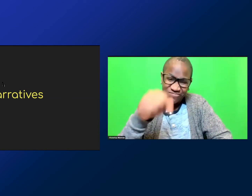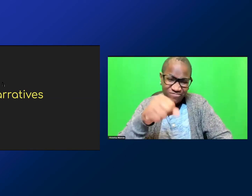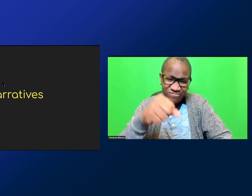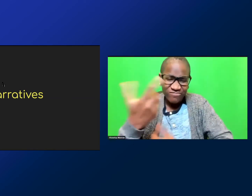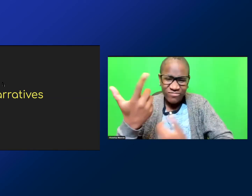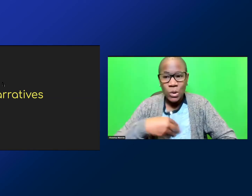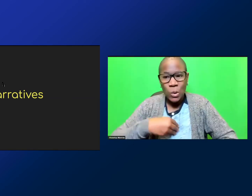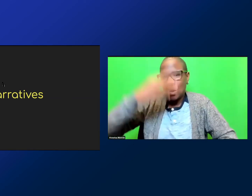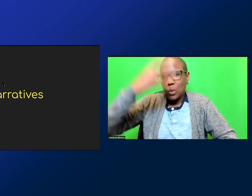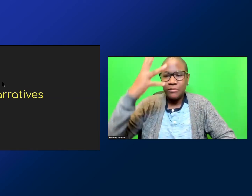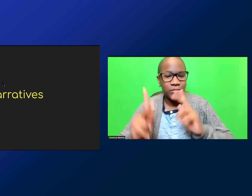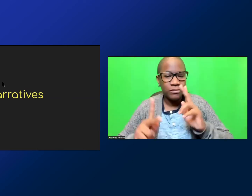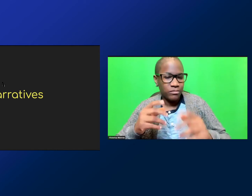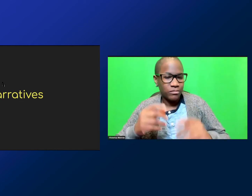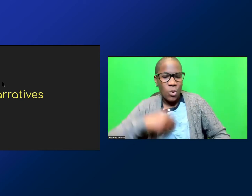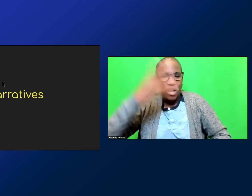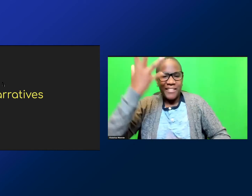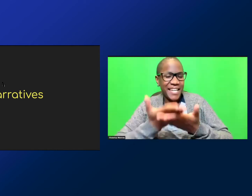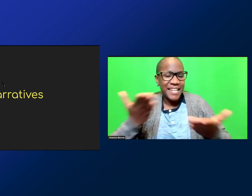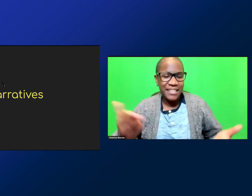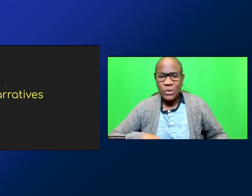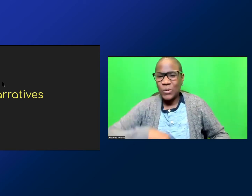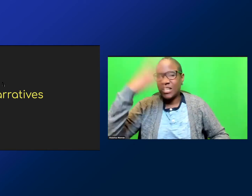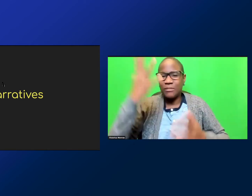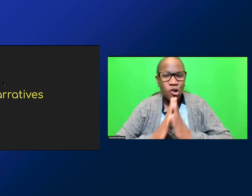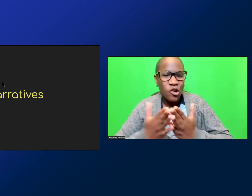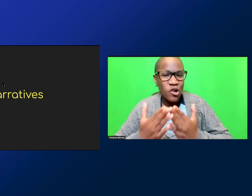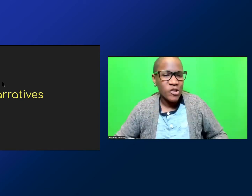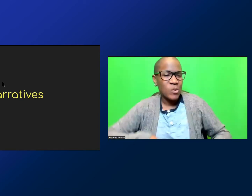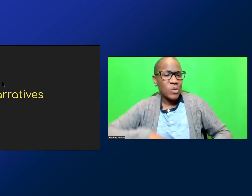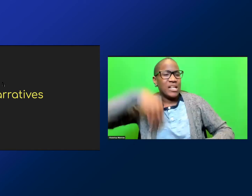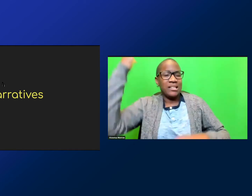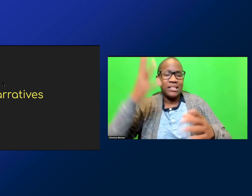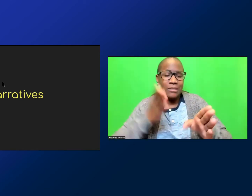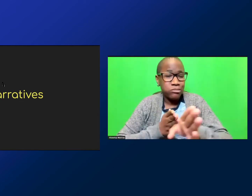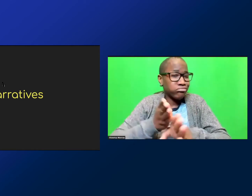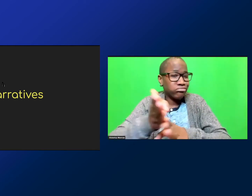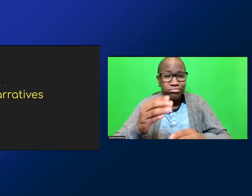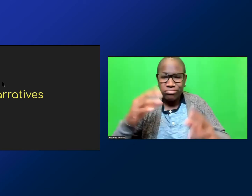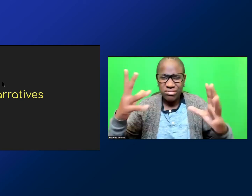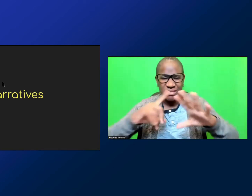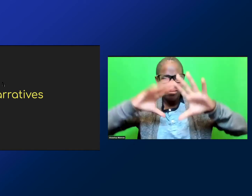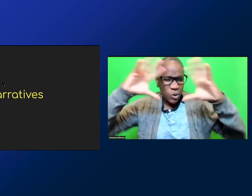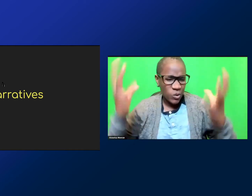and so these texts depict white people white things white books and white ways of living